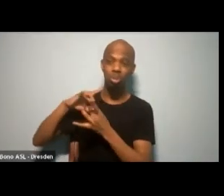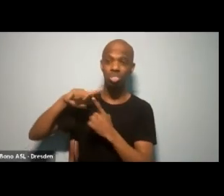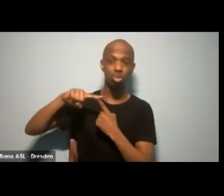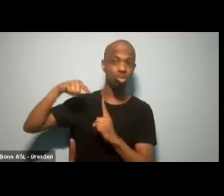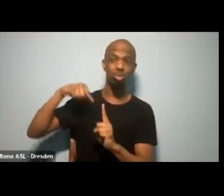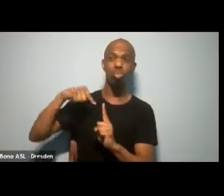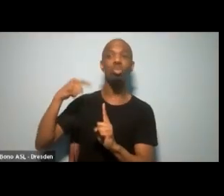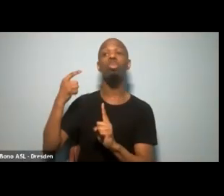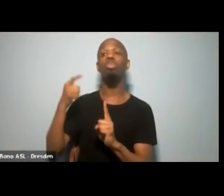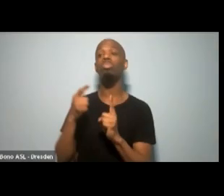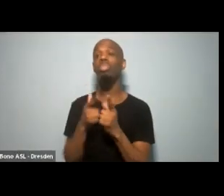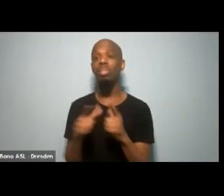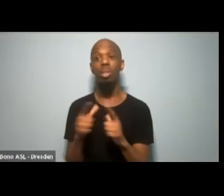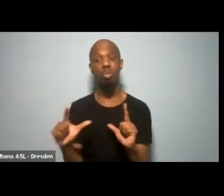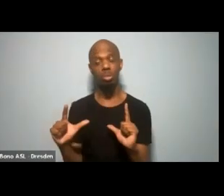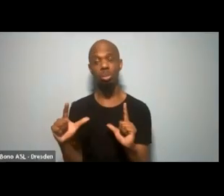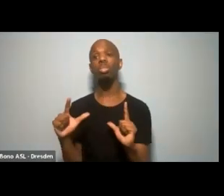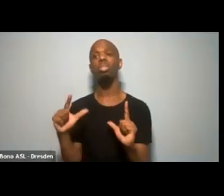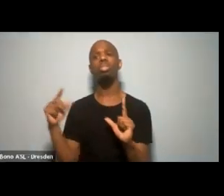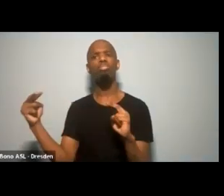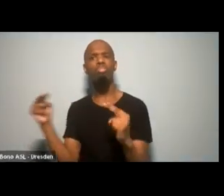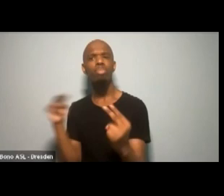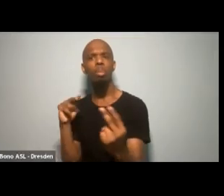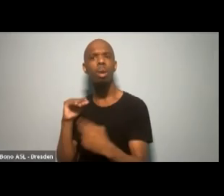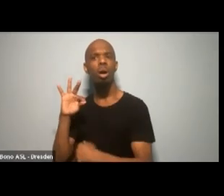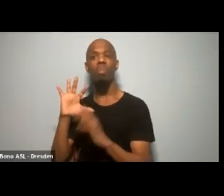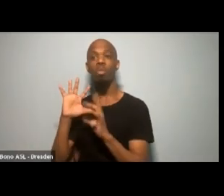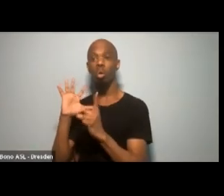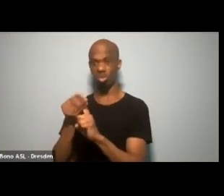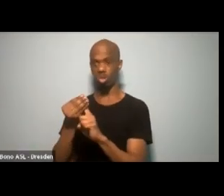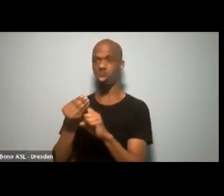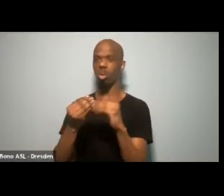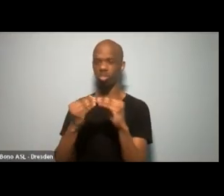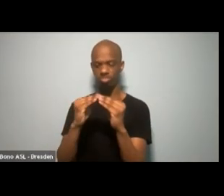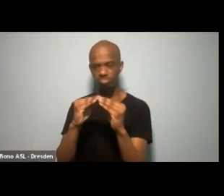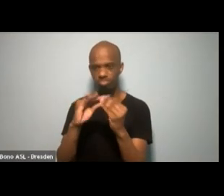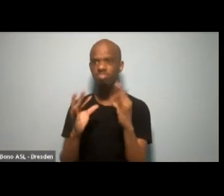among nations and their people across the world.